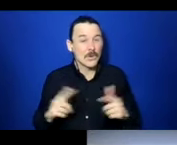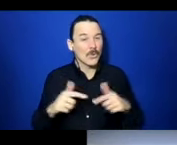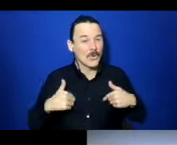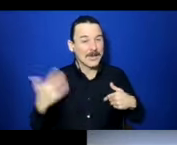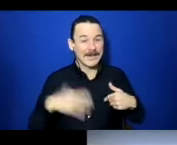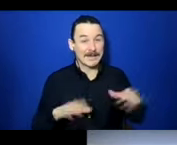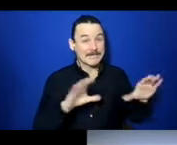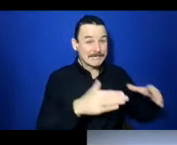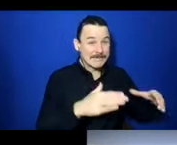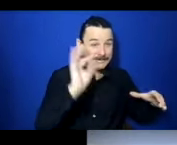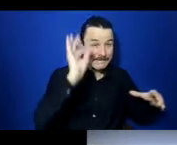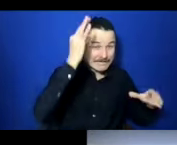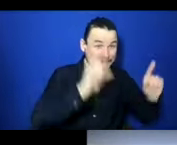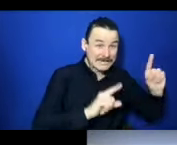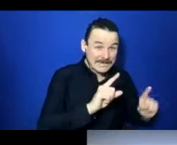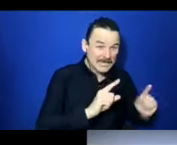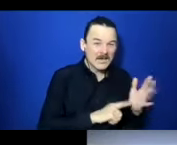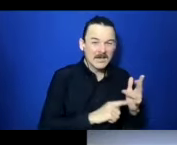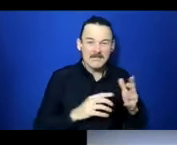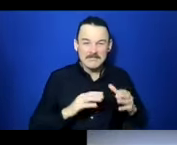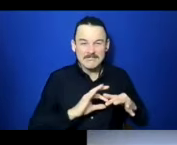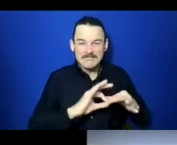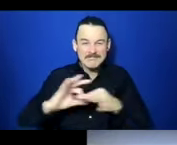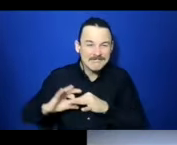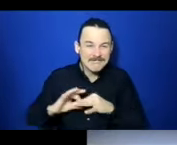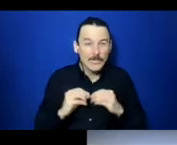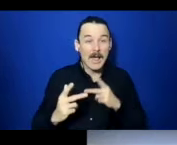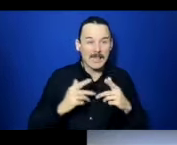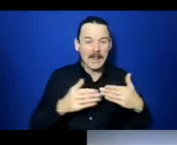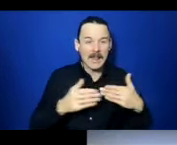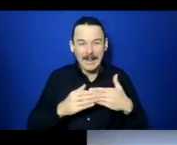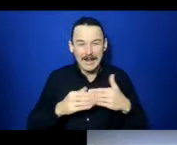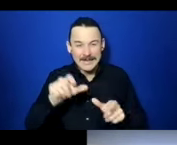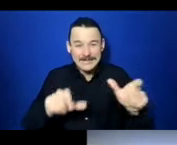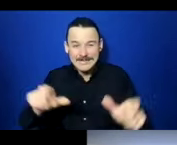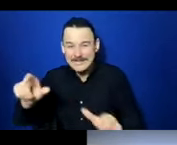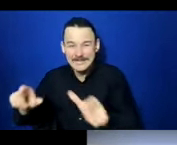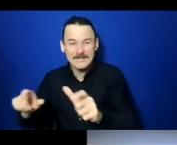leaders, looking at a win-win-win for people, profit, planet and just